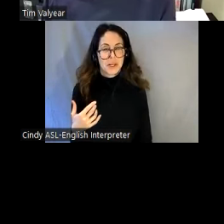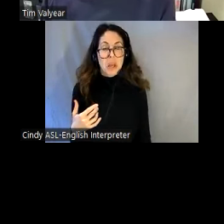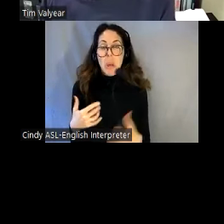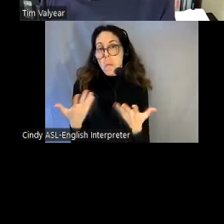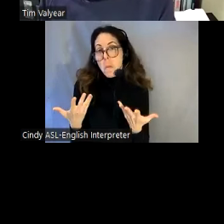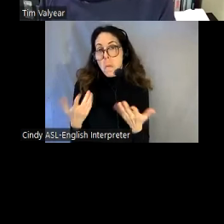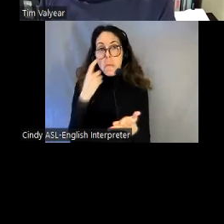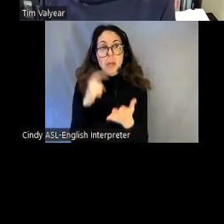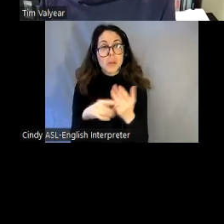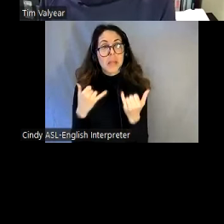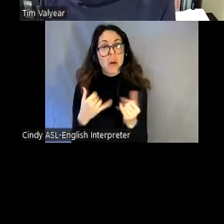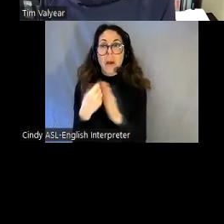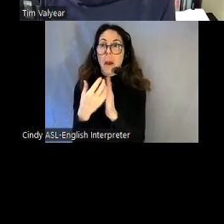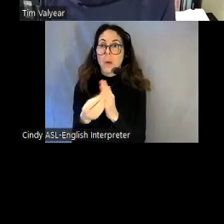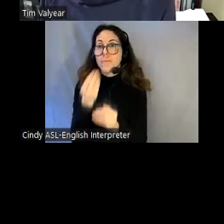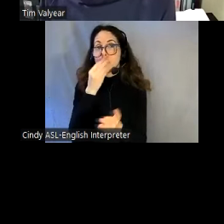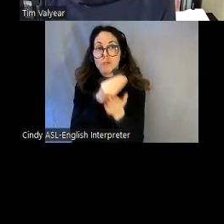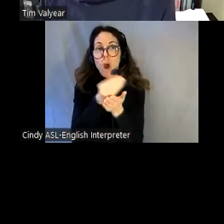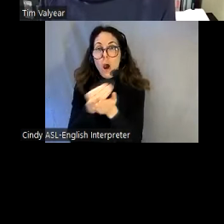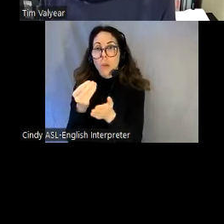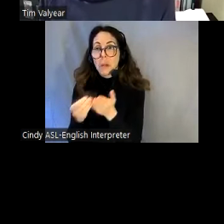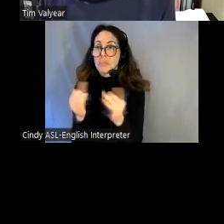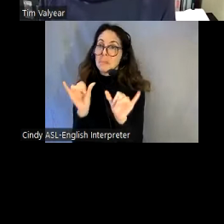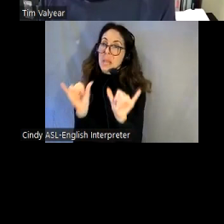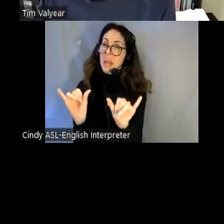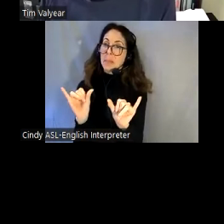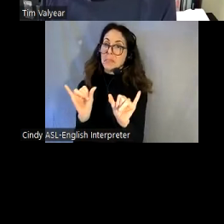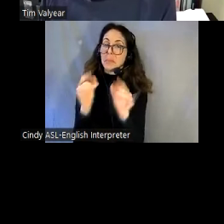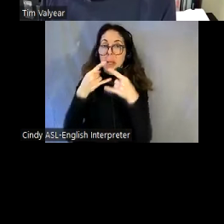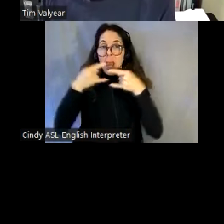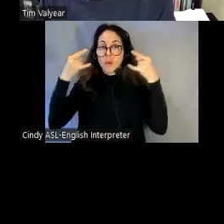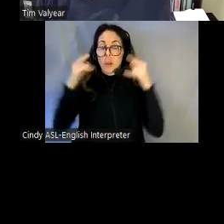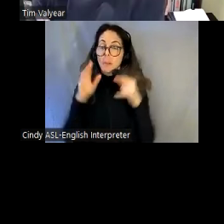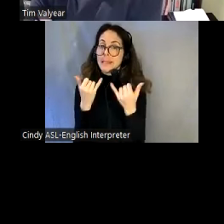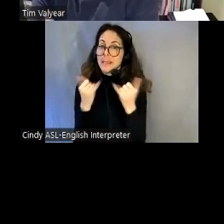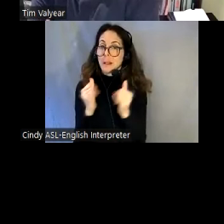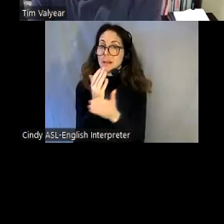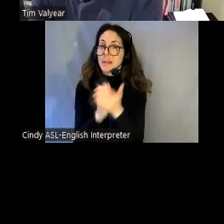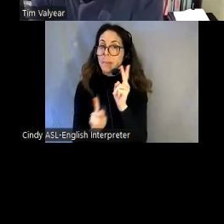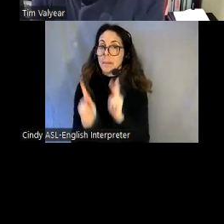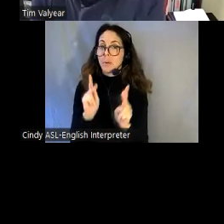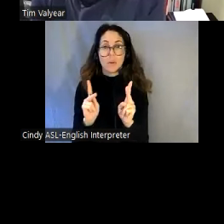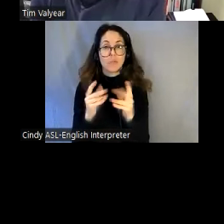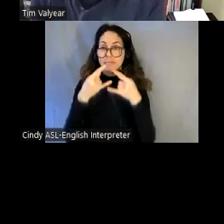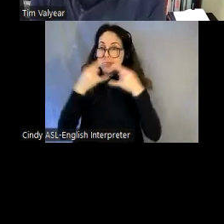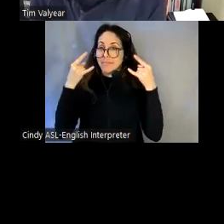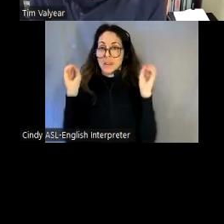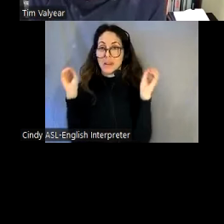we're all concerned. I personally am concerned and have seen not a huge change going to the grocery store